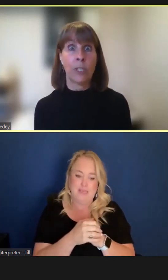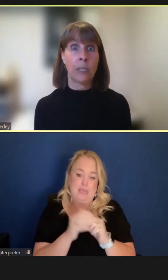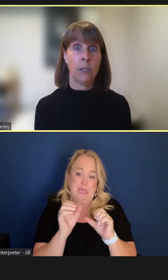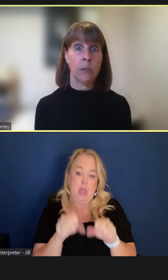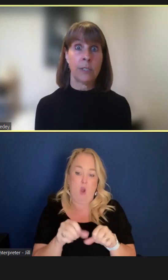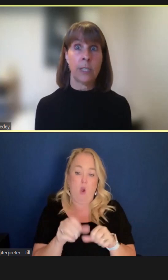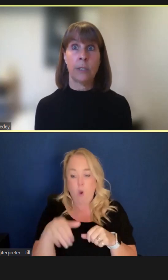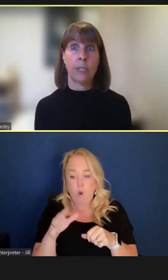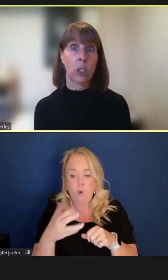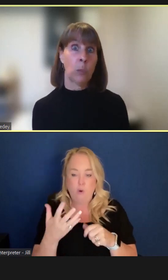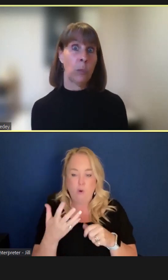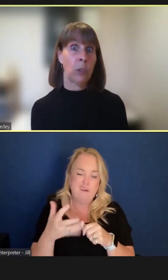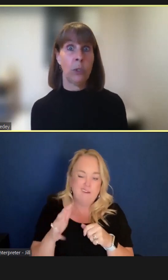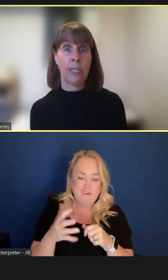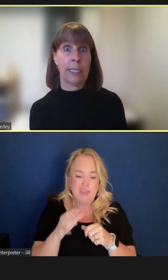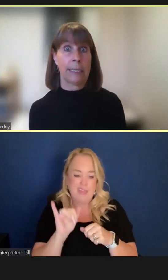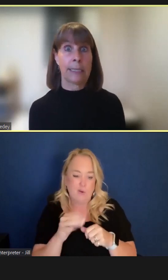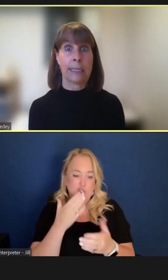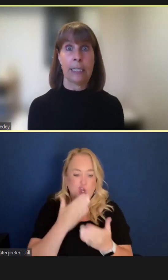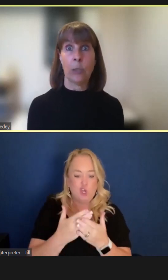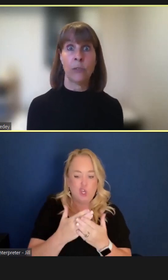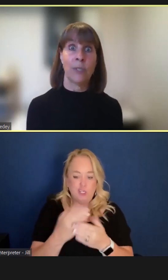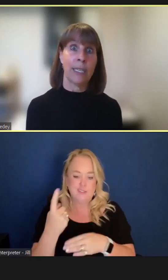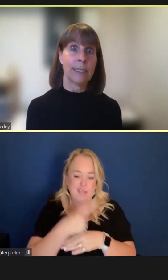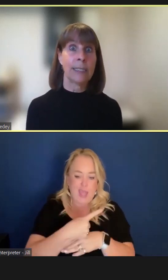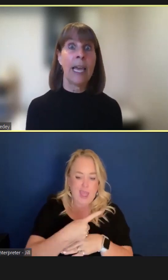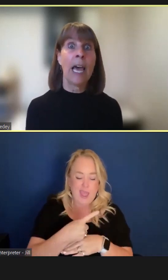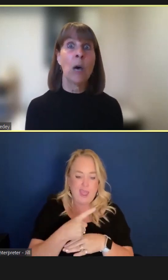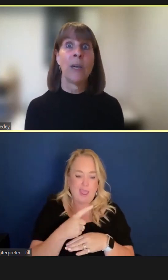close they were in a good mood they had just gotten up from a nice nap and